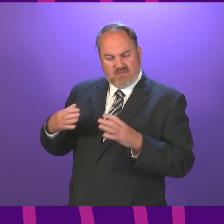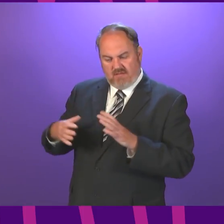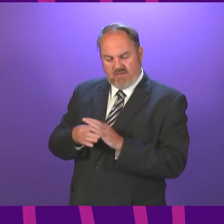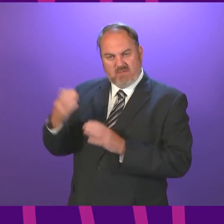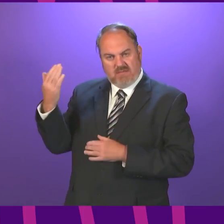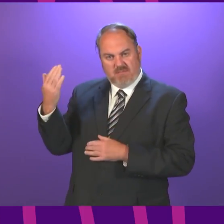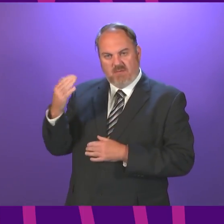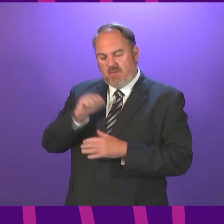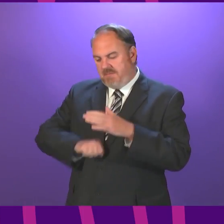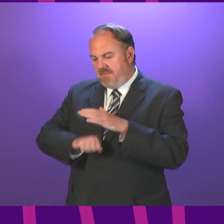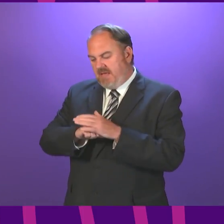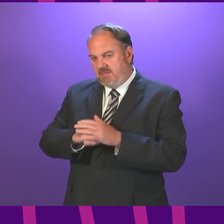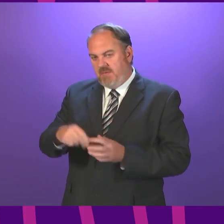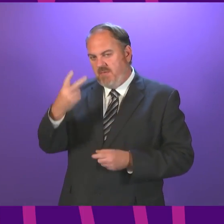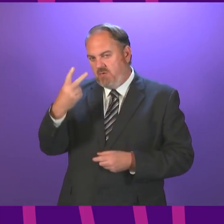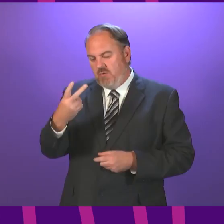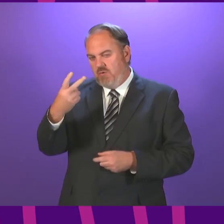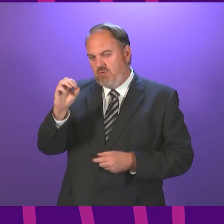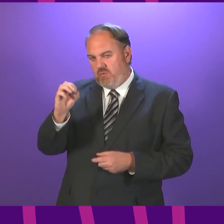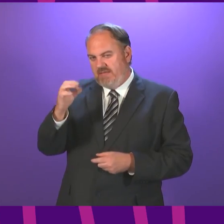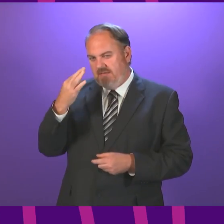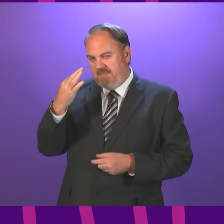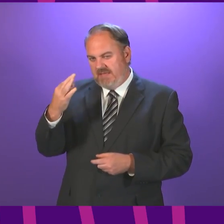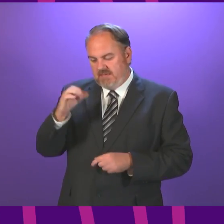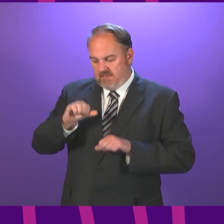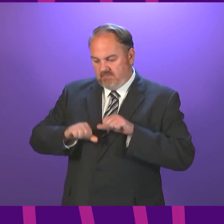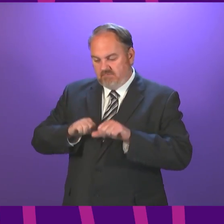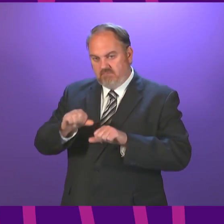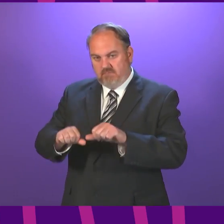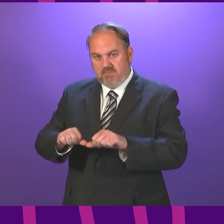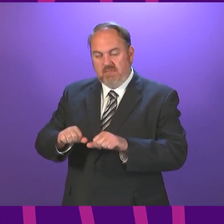allow around 20 minutes for questions. It would be helpful if members who wish to ask